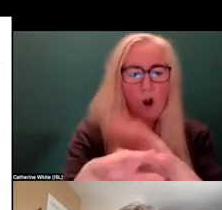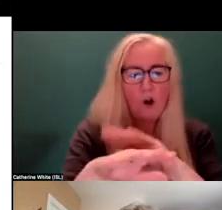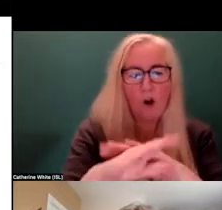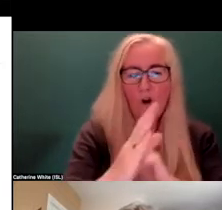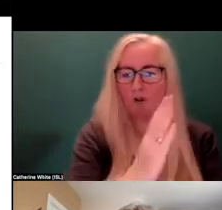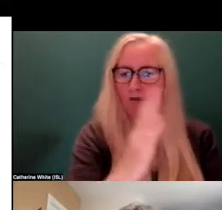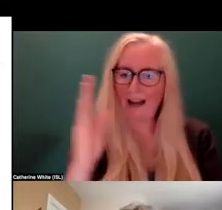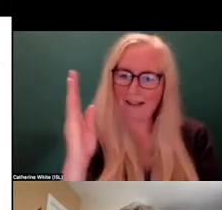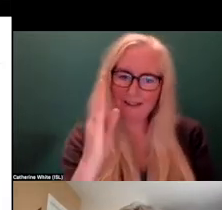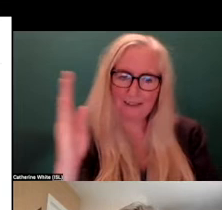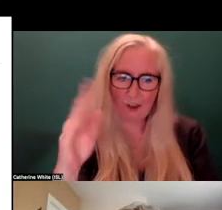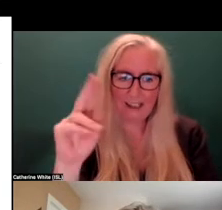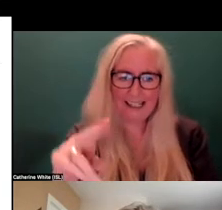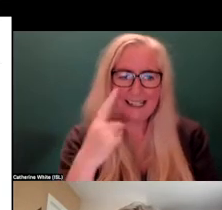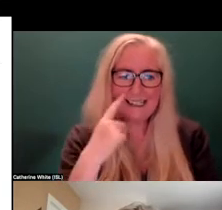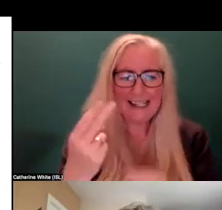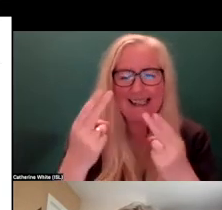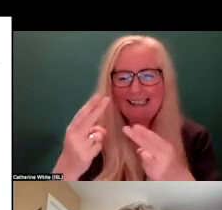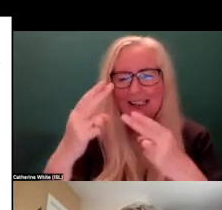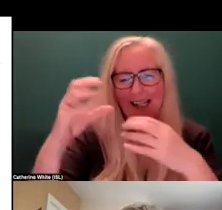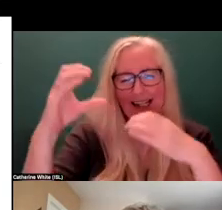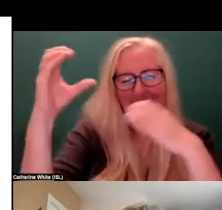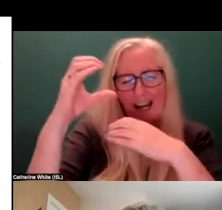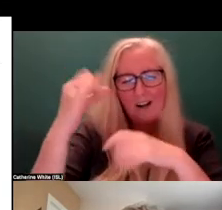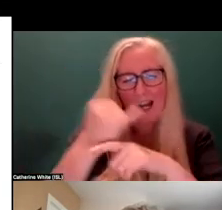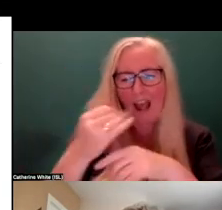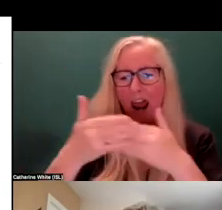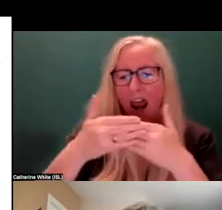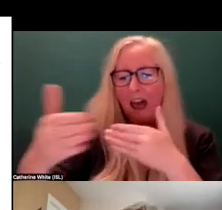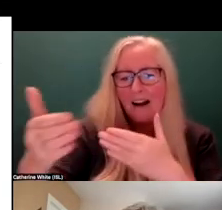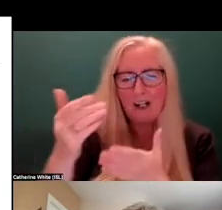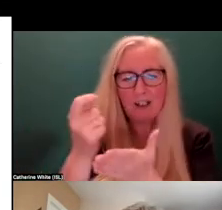So I suppose on the right-hand side, there is where we have needs for care in